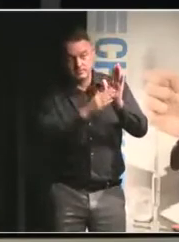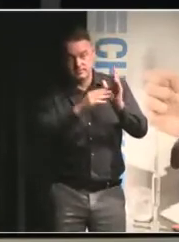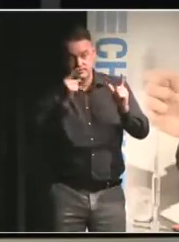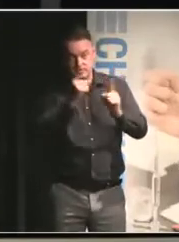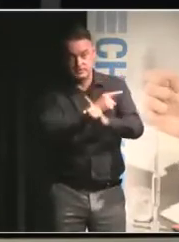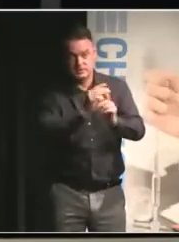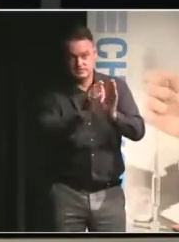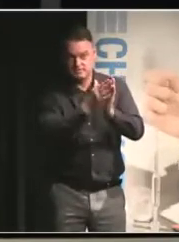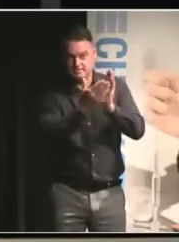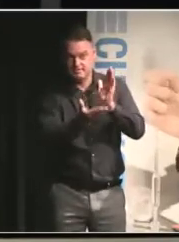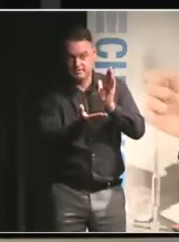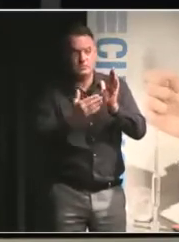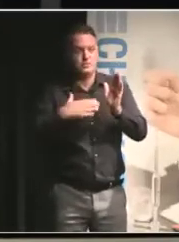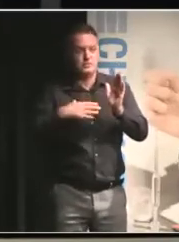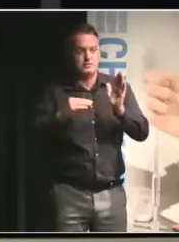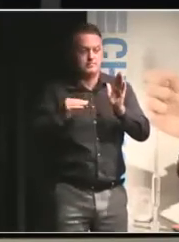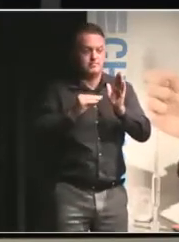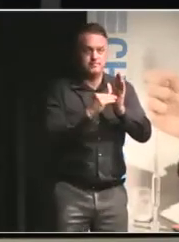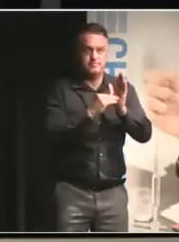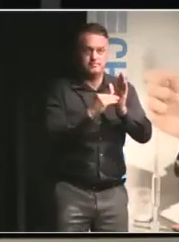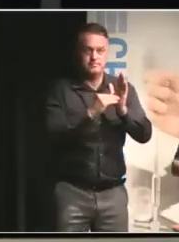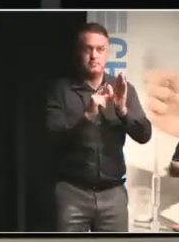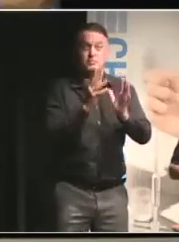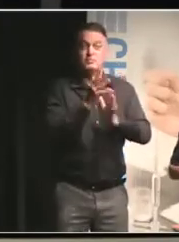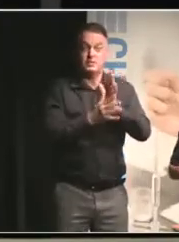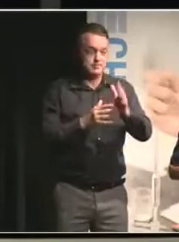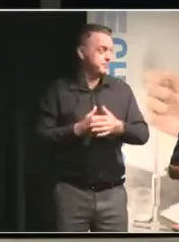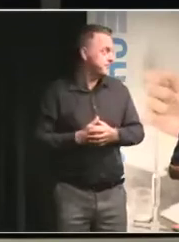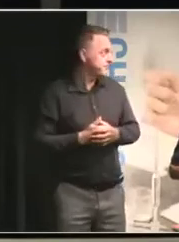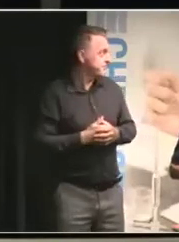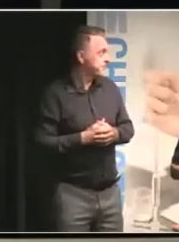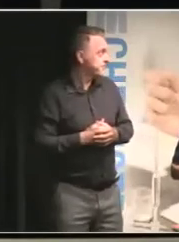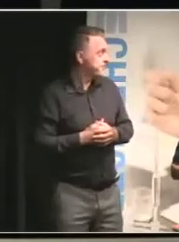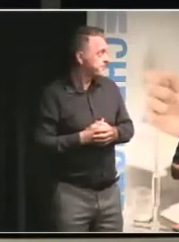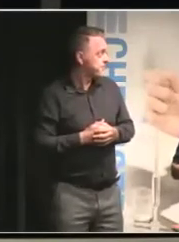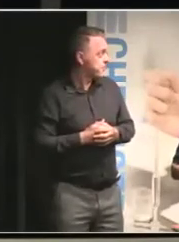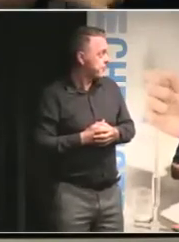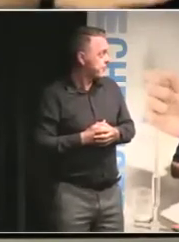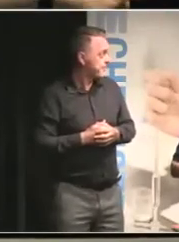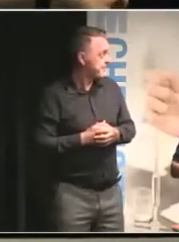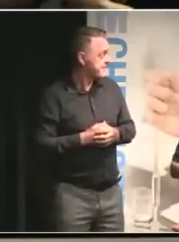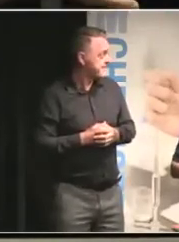this to be part of what it means to be a chemist. So co-located with the Warner Babcock institute